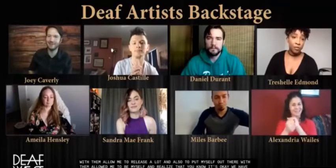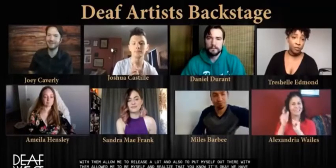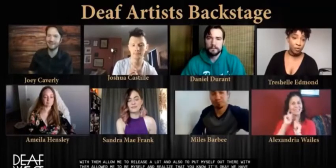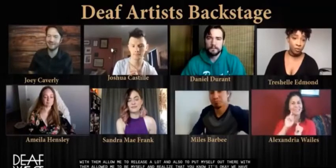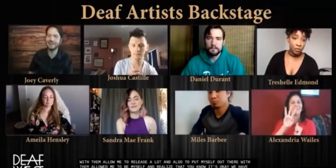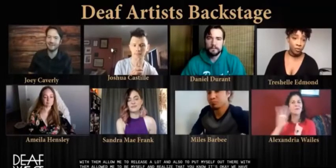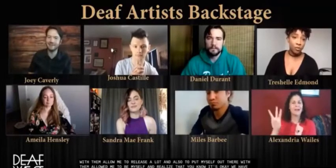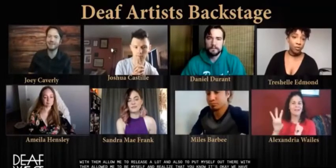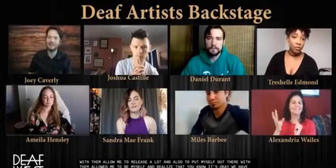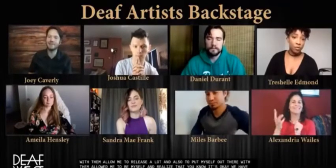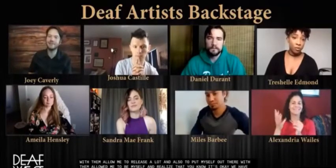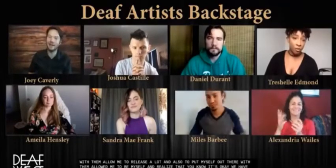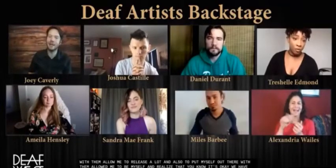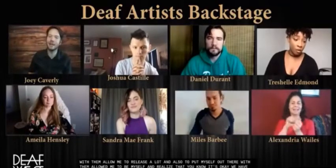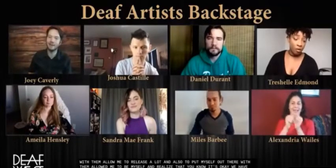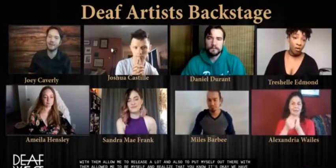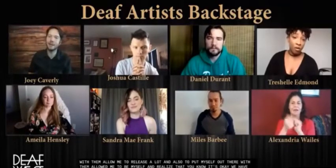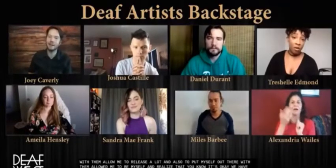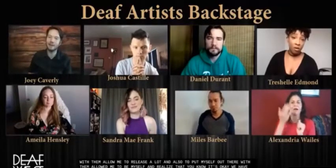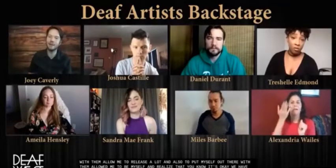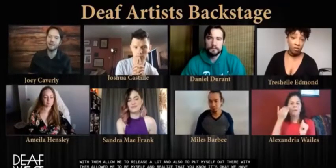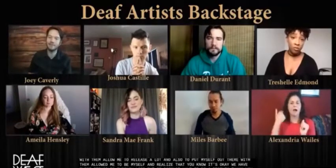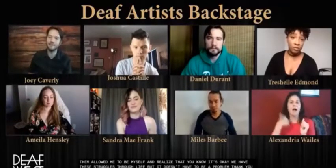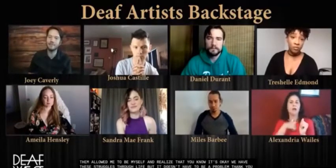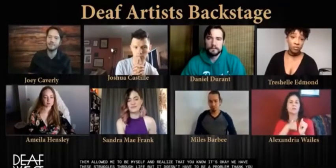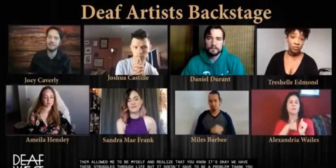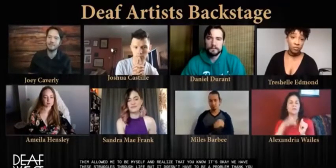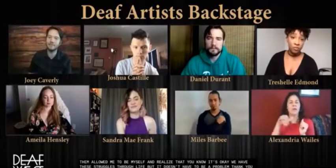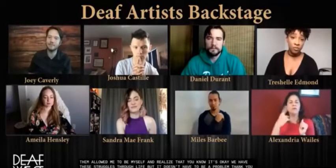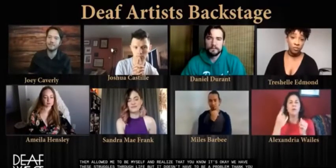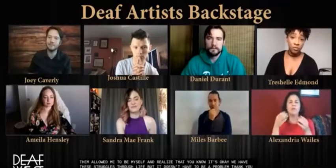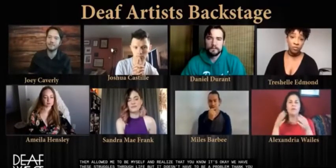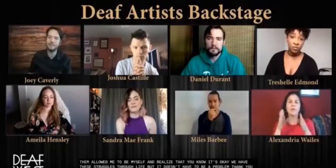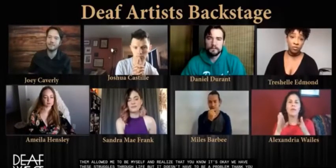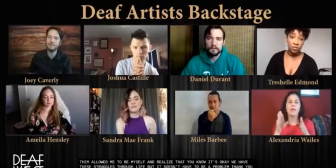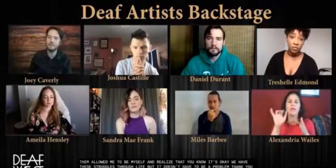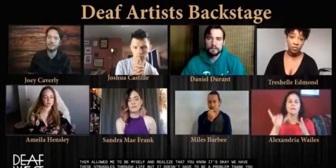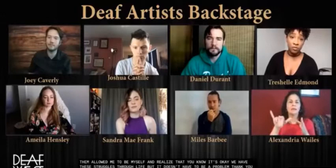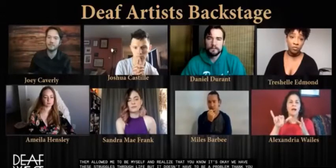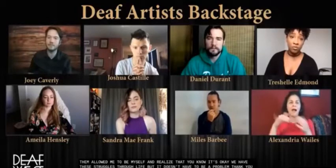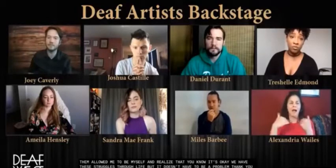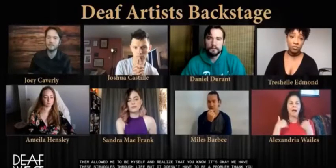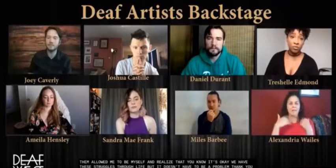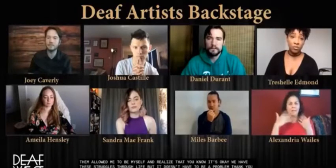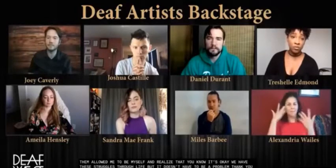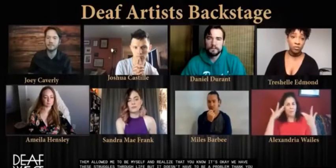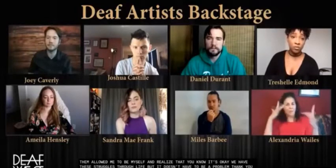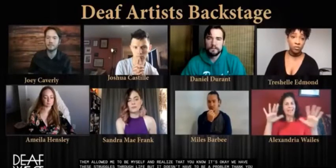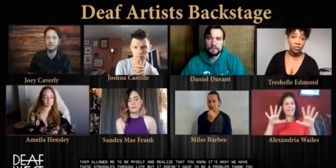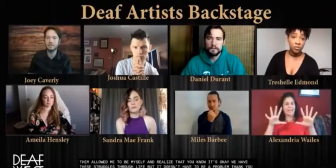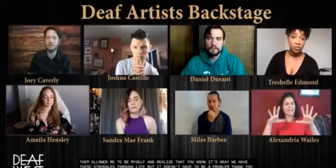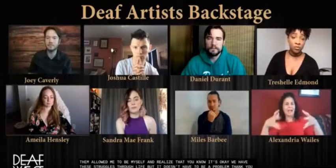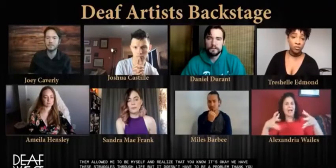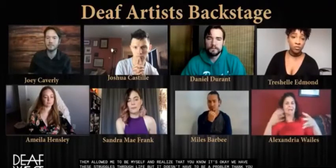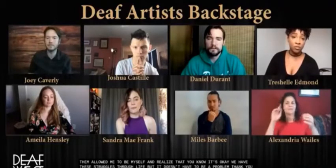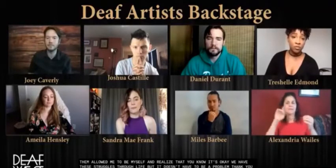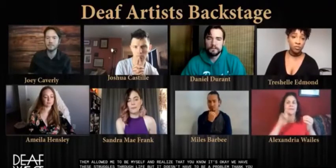It is in the adaptation that Deaf West took on, because that was one of the ways that